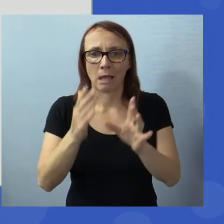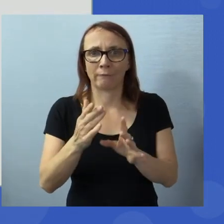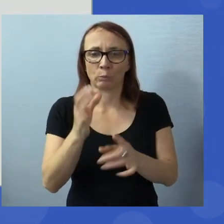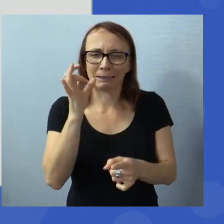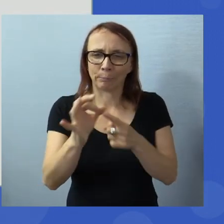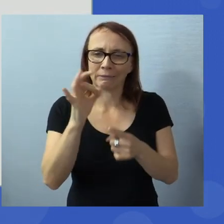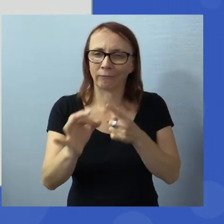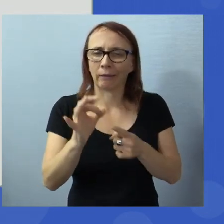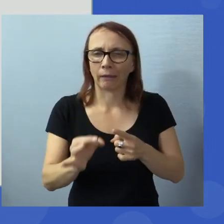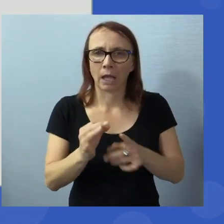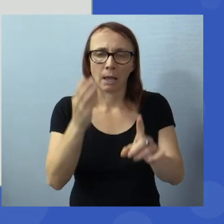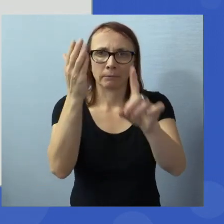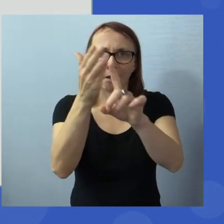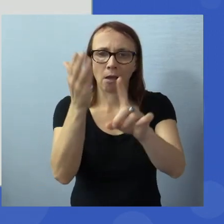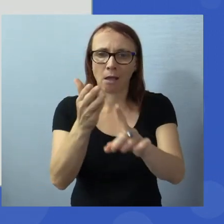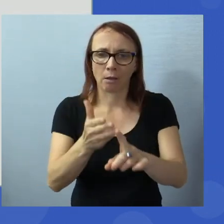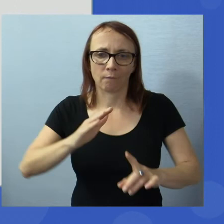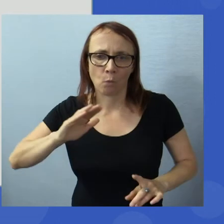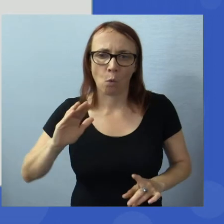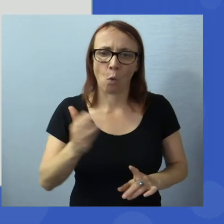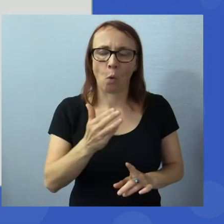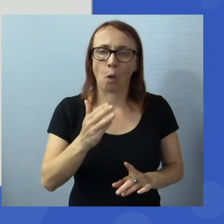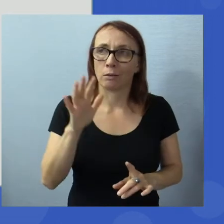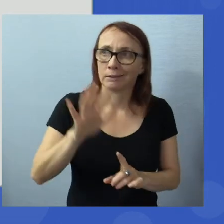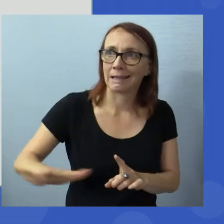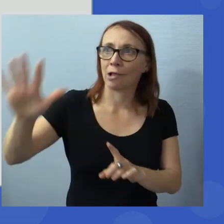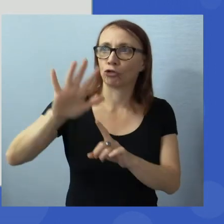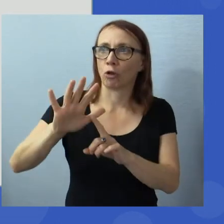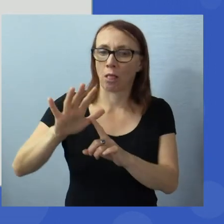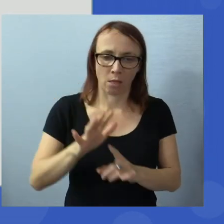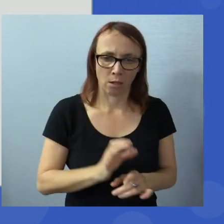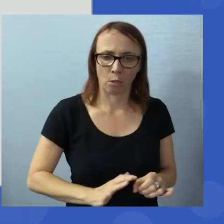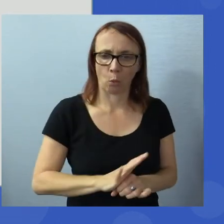politicians at all levels from national down to local authorities